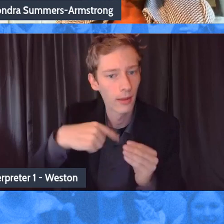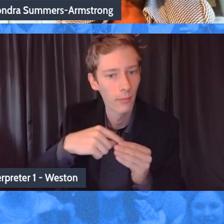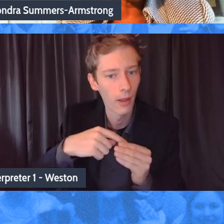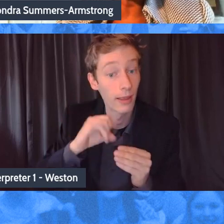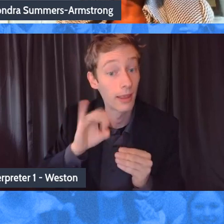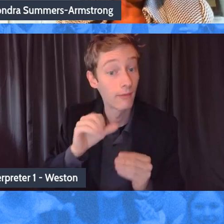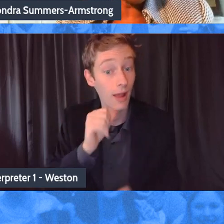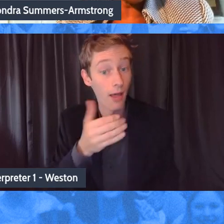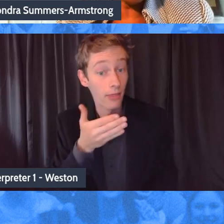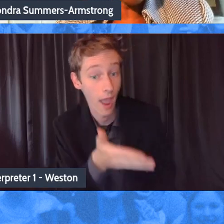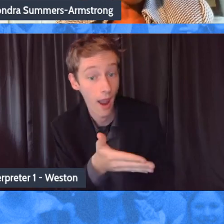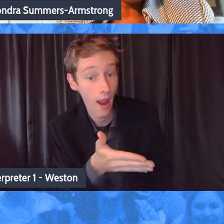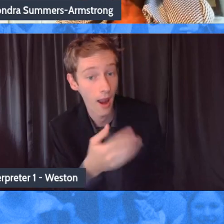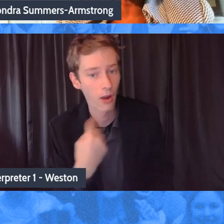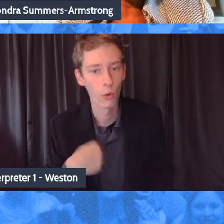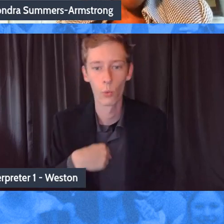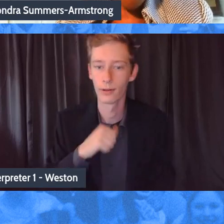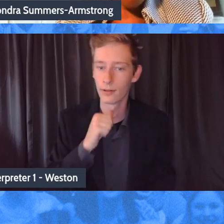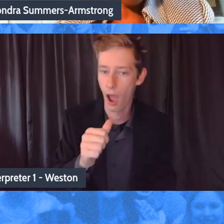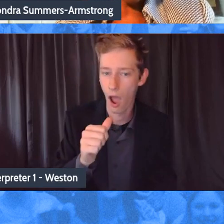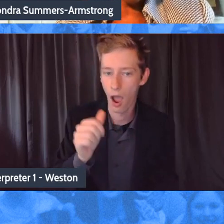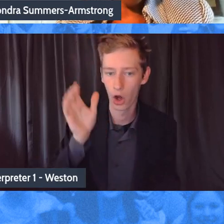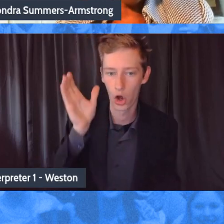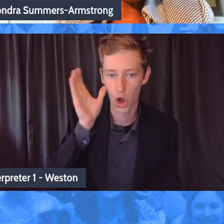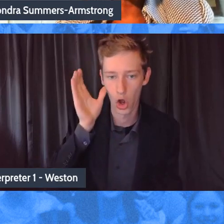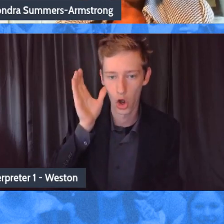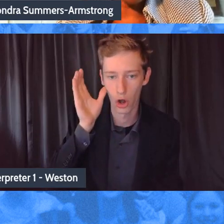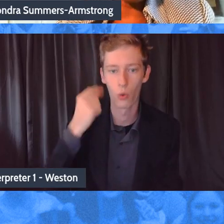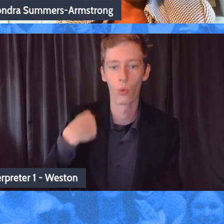So we need to be there all the time.